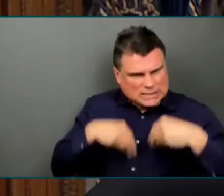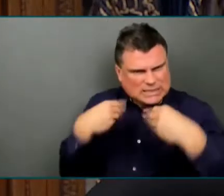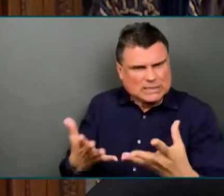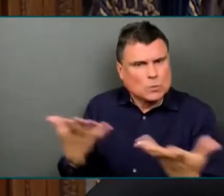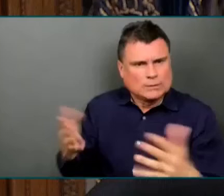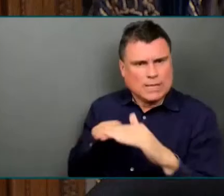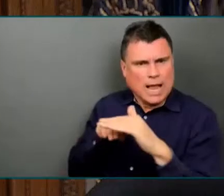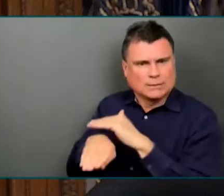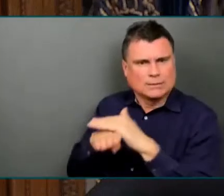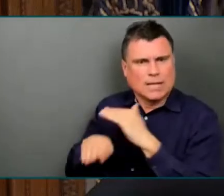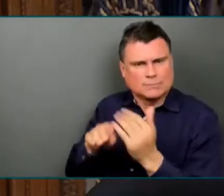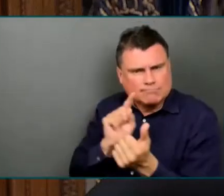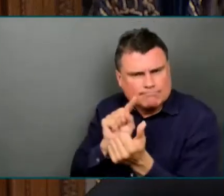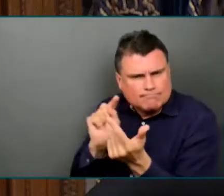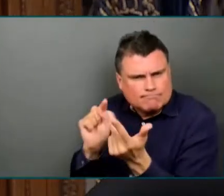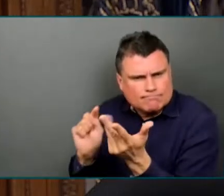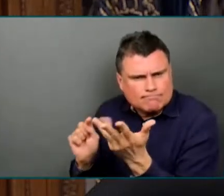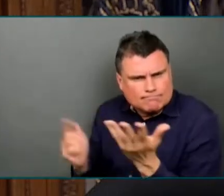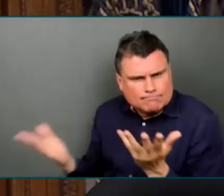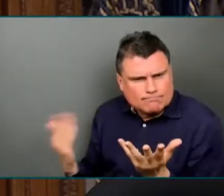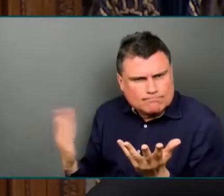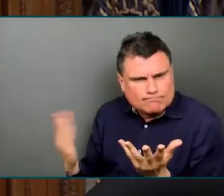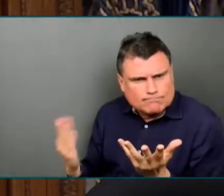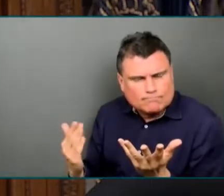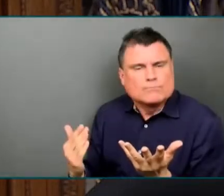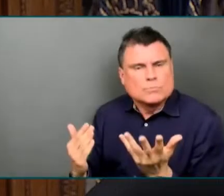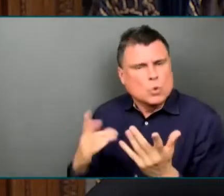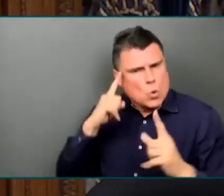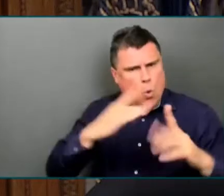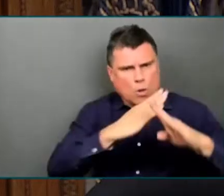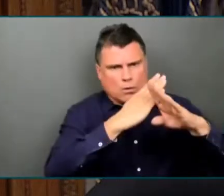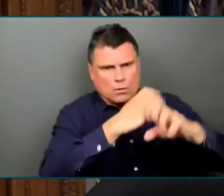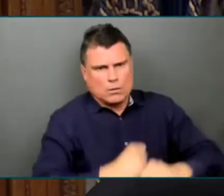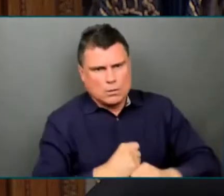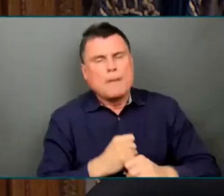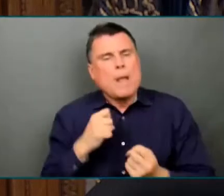experiences of other jurisdictions and is putting forward a better bill as a result.